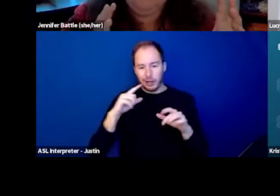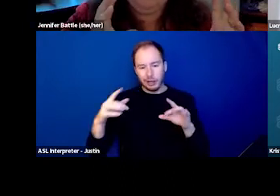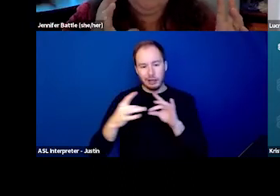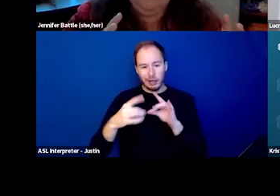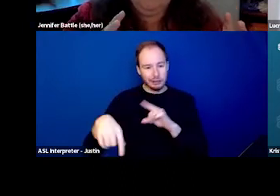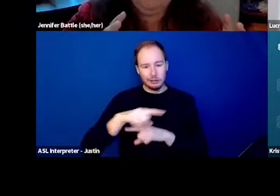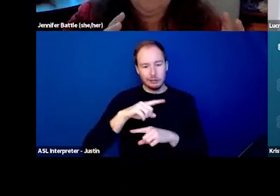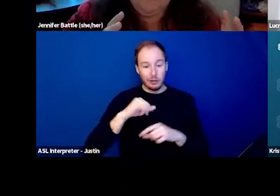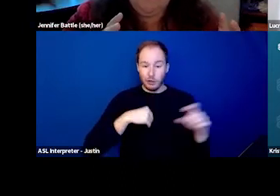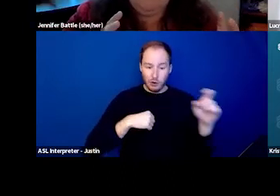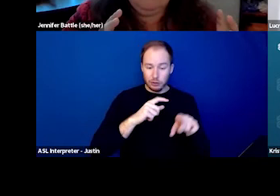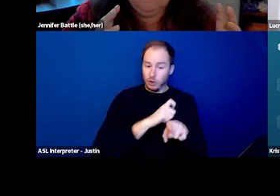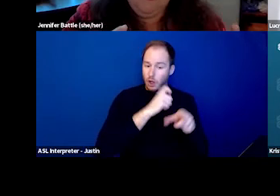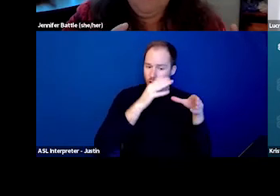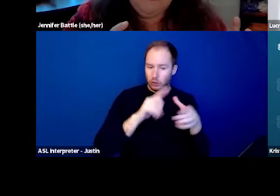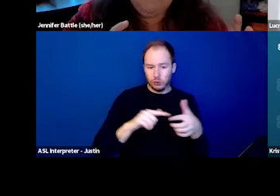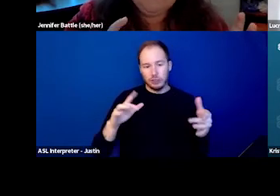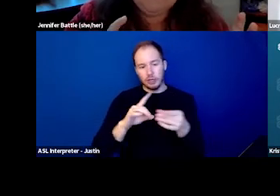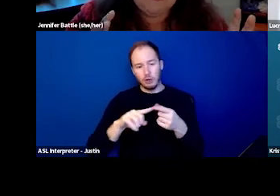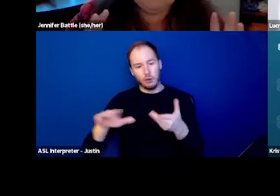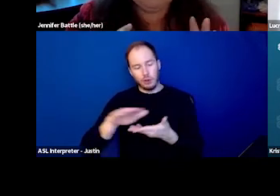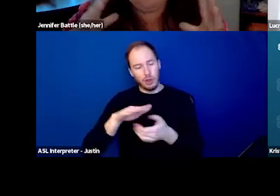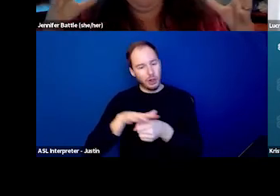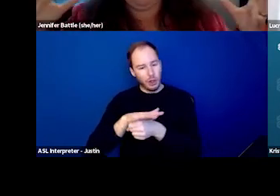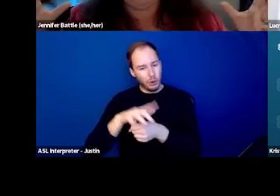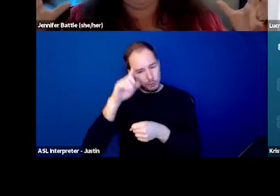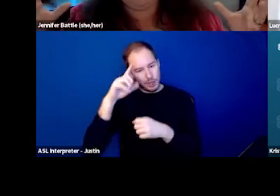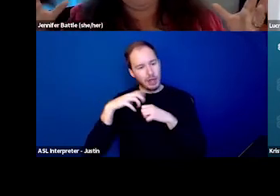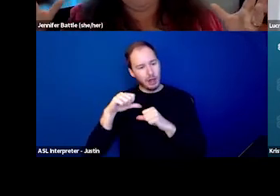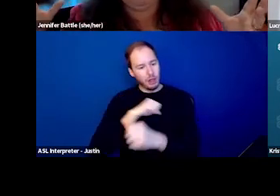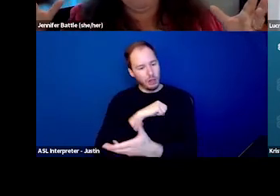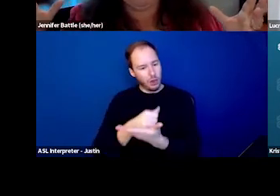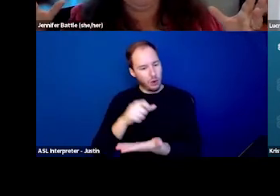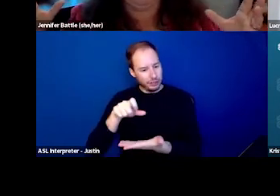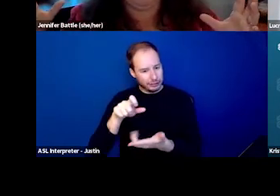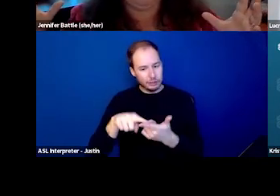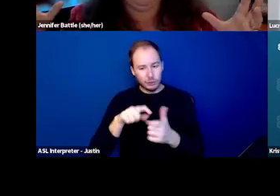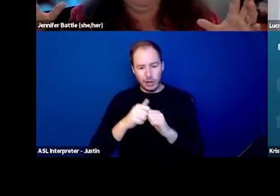on our local mental health authority crisis lines, and then how that extends and expands across